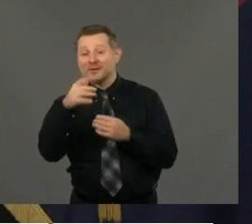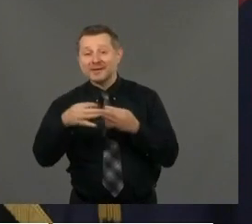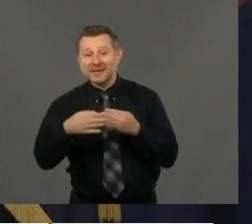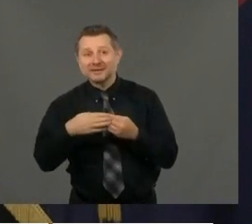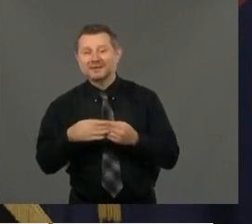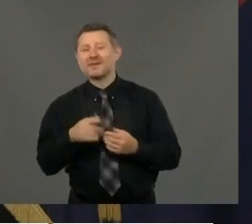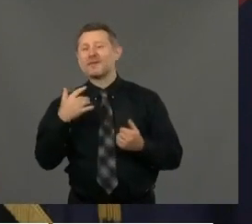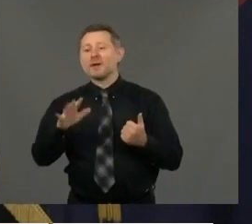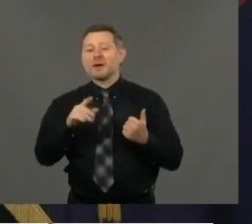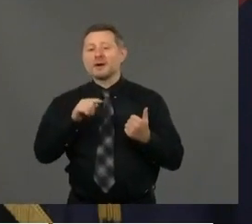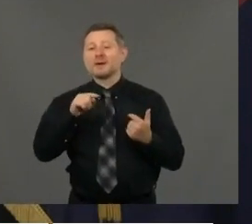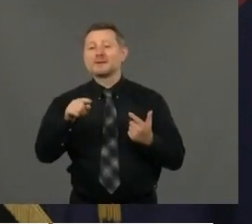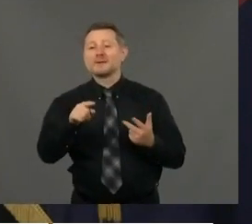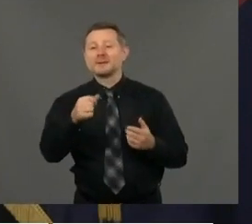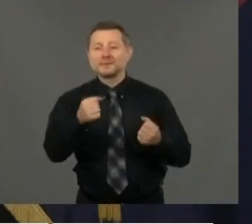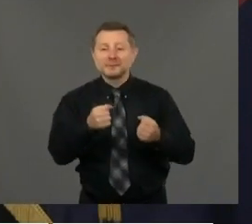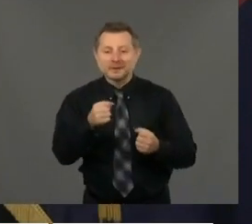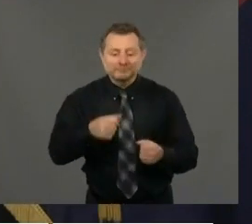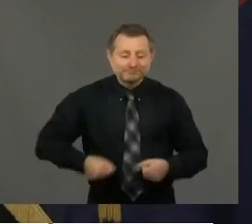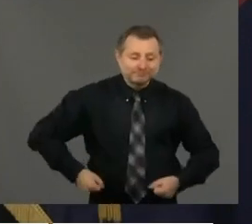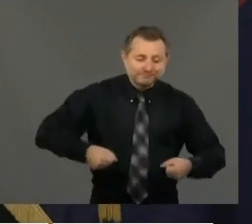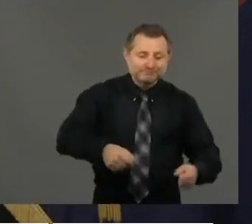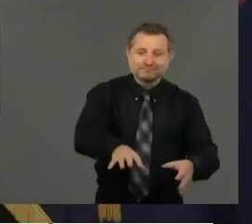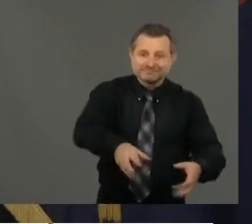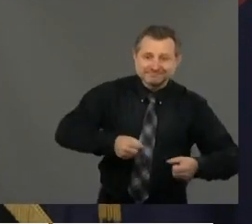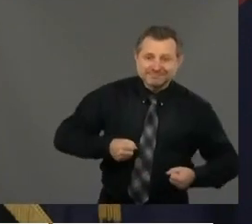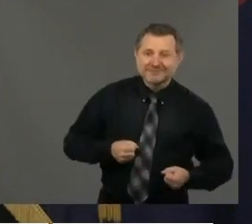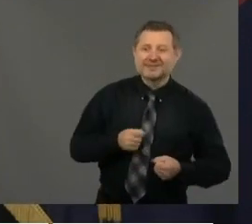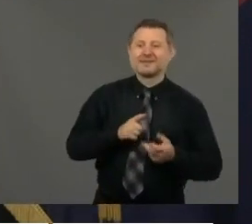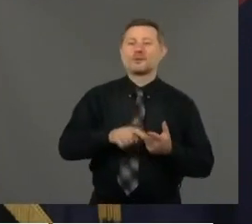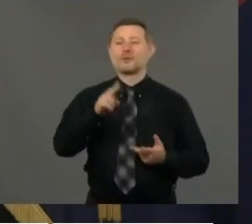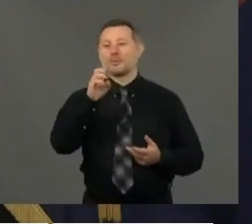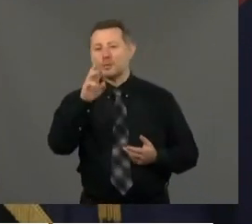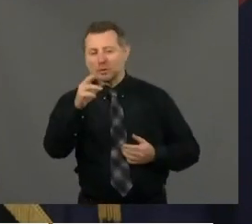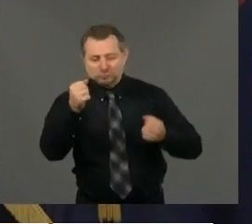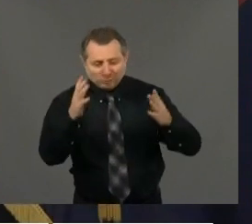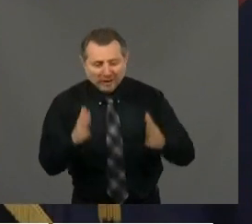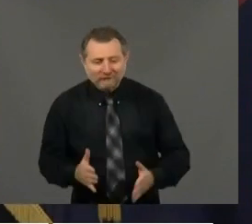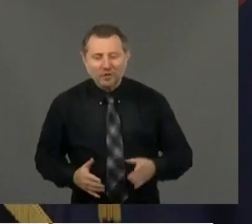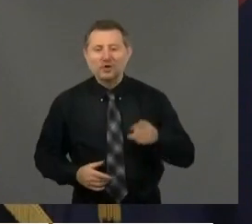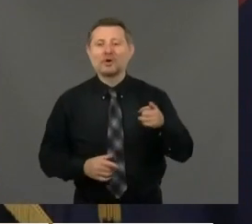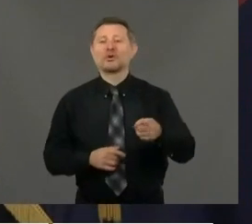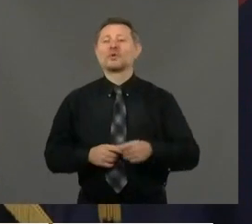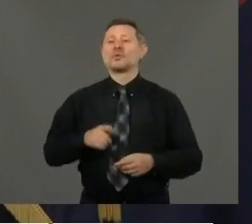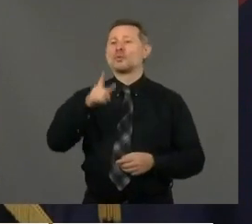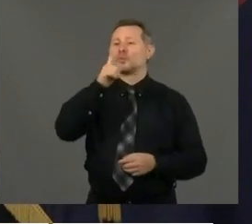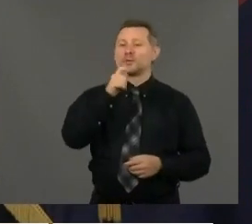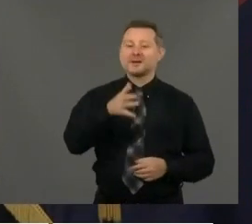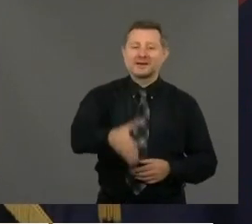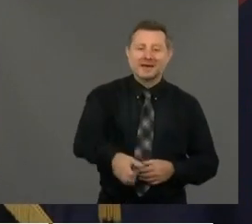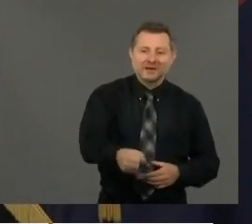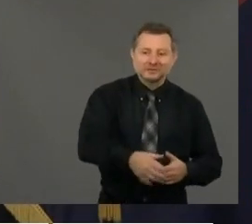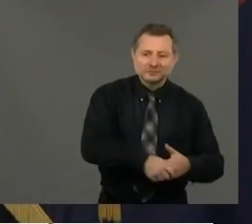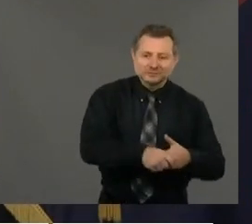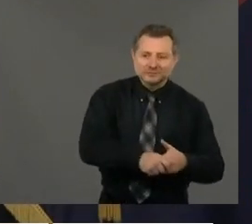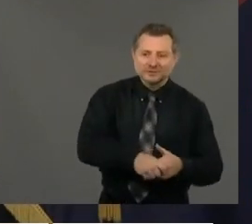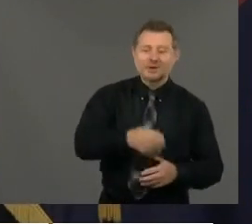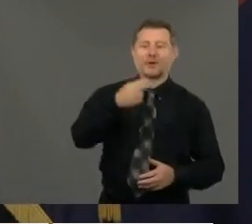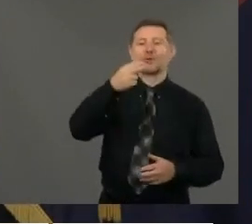GET INTO SOME AT THE GATE DID